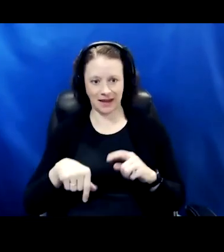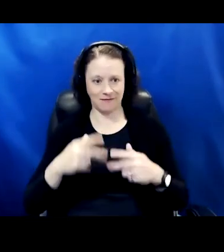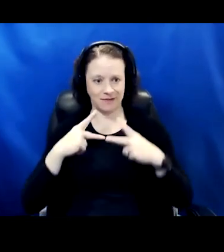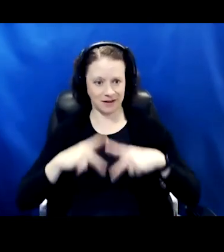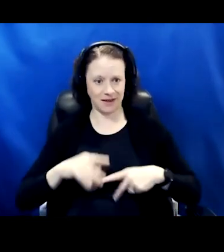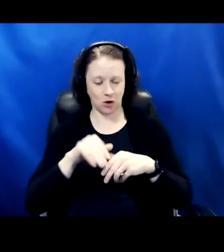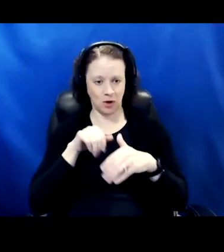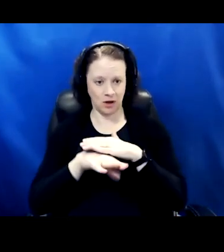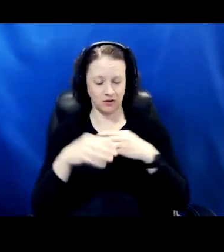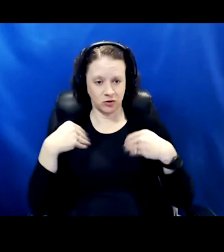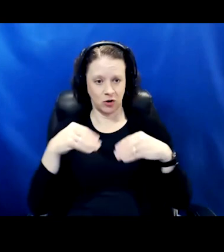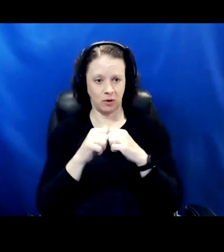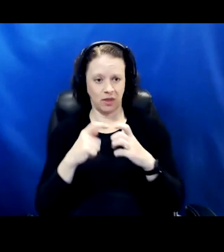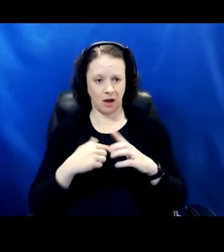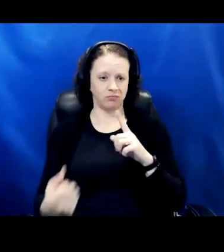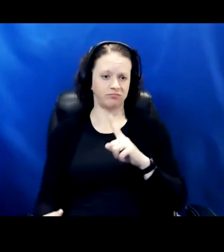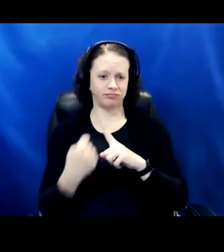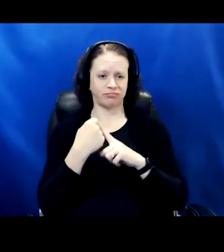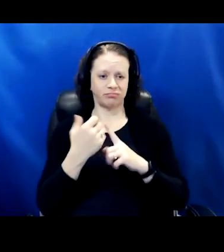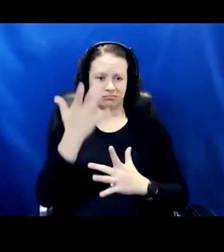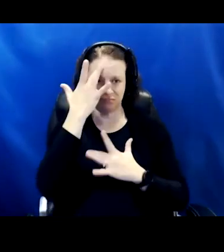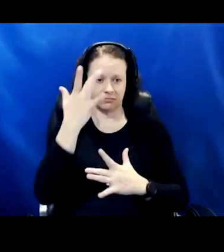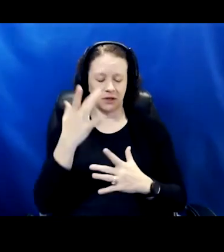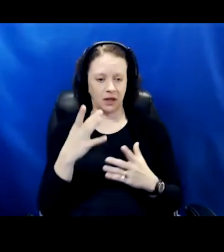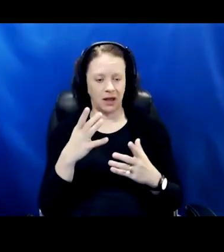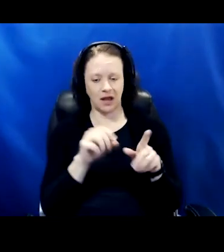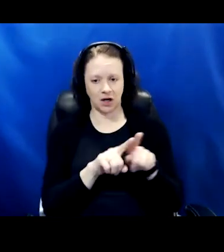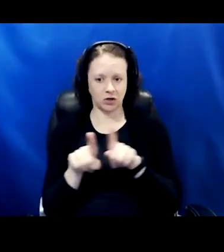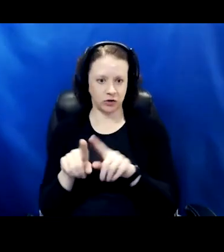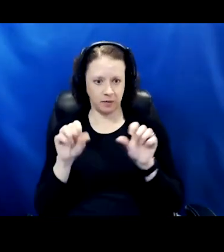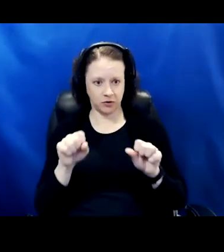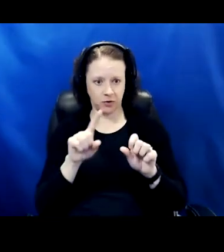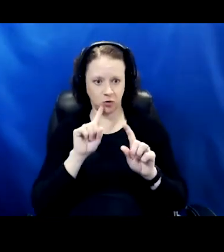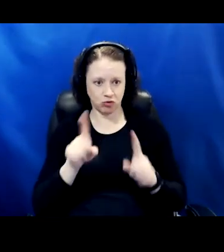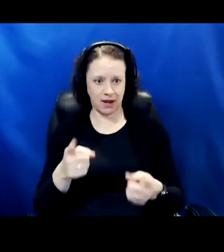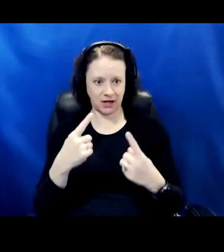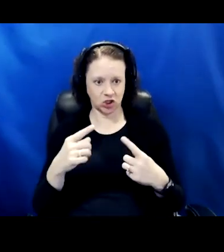without being very ill, let alone the possible reaction I can have.